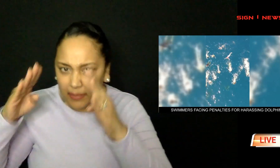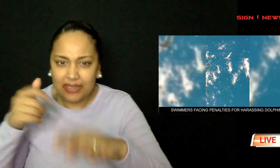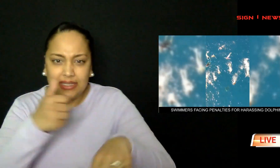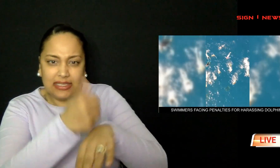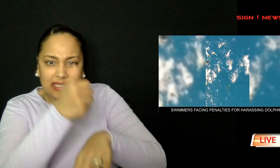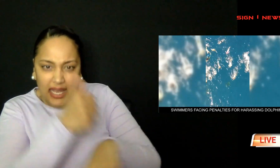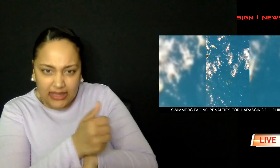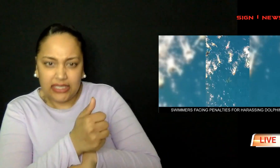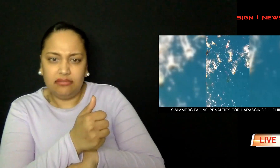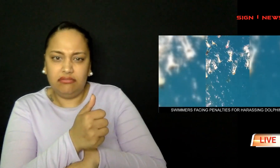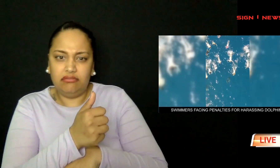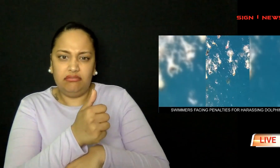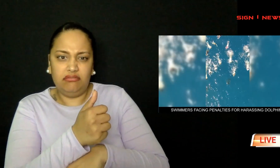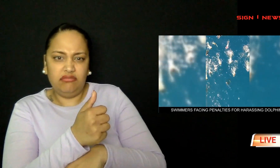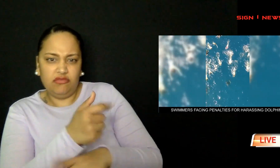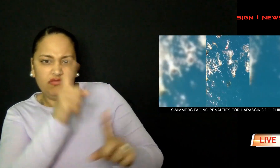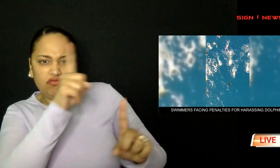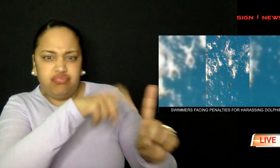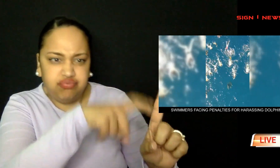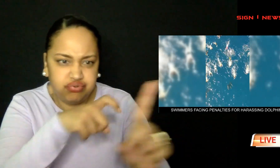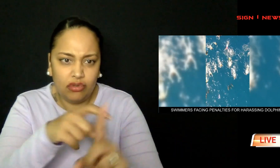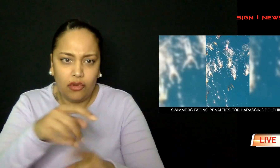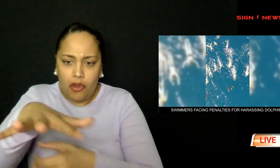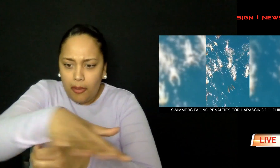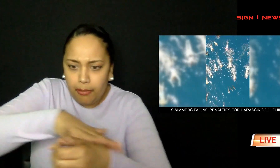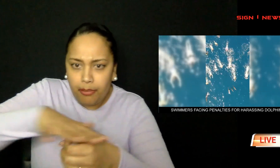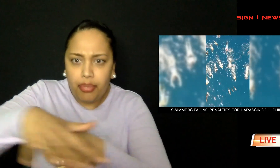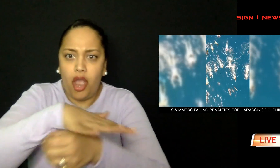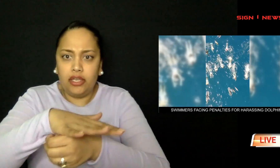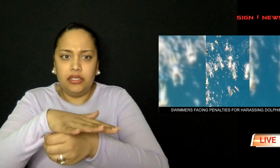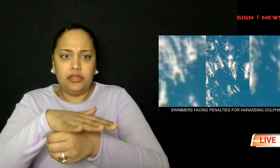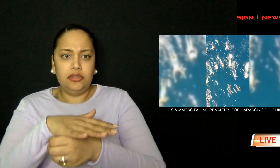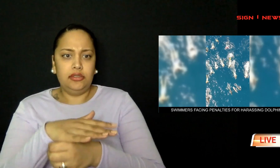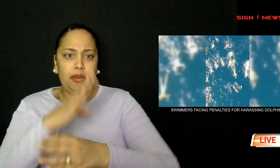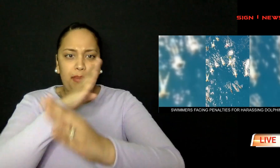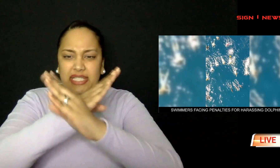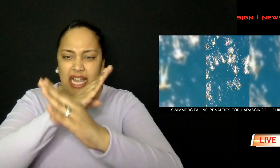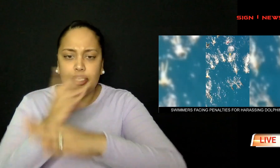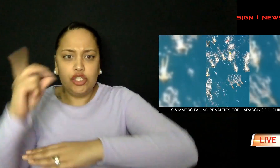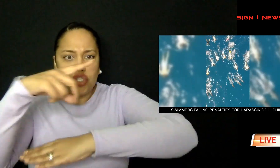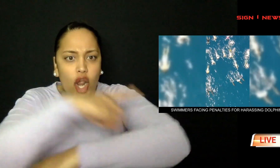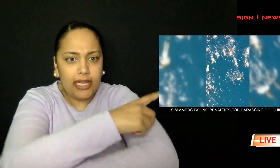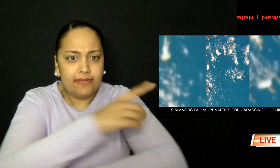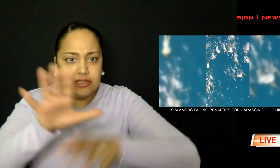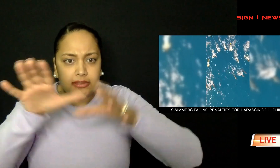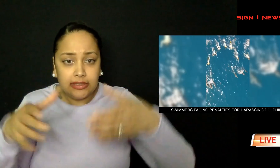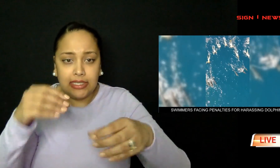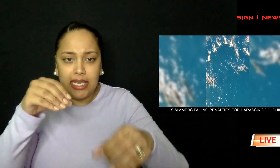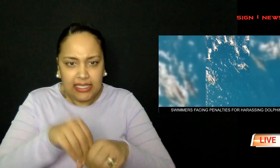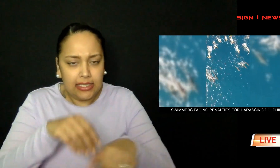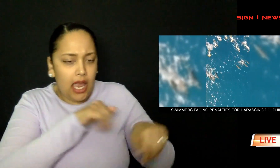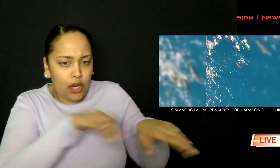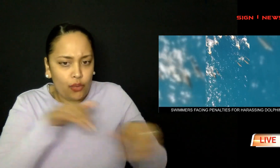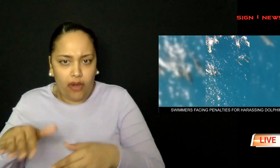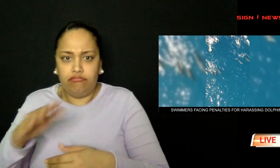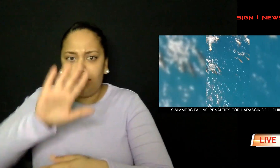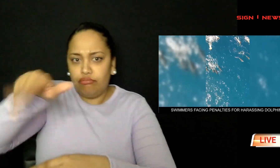these swimmers are in a lot of trouble for allegedly pursuing and harassing a pod of